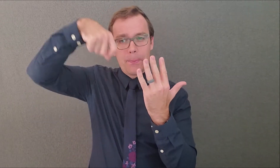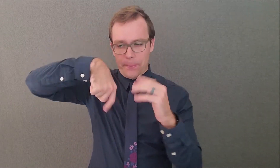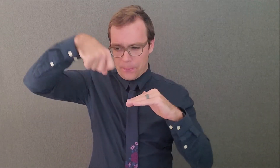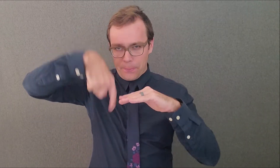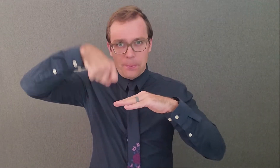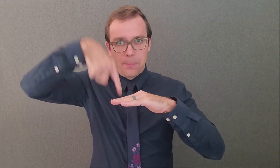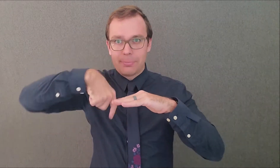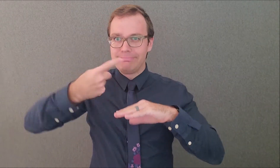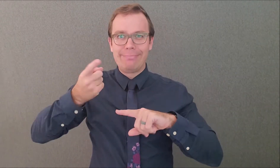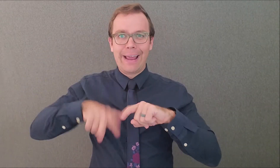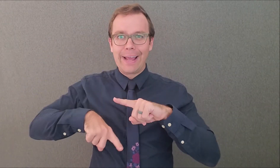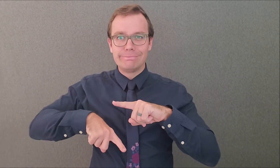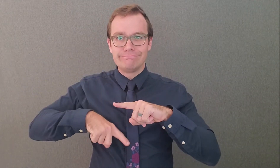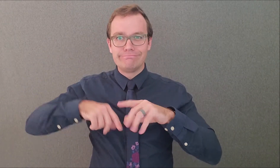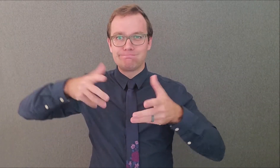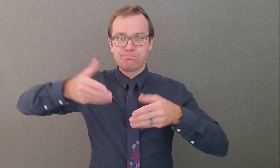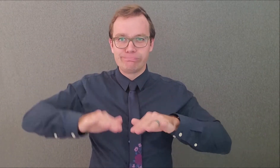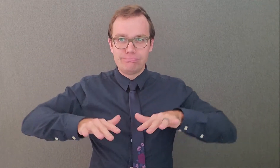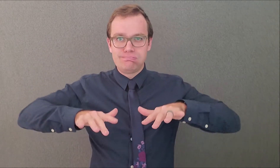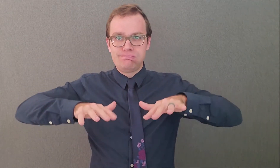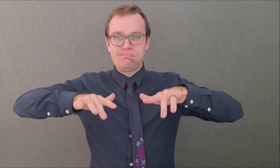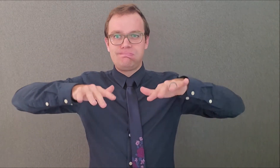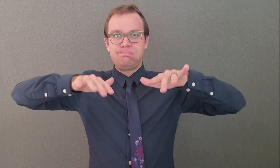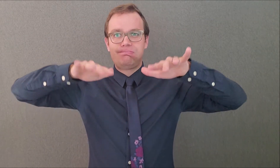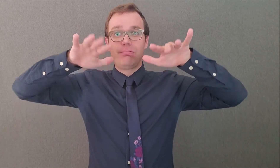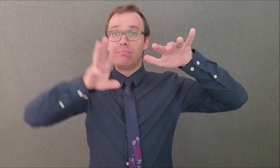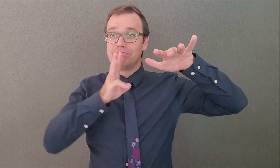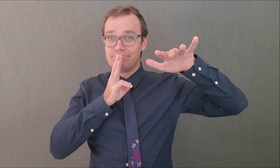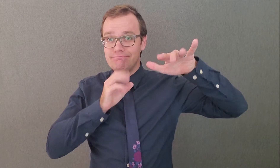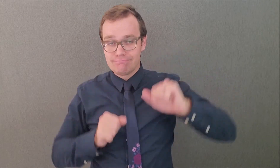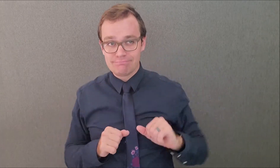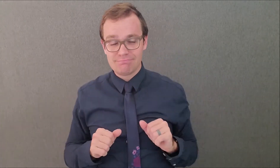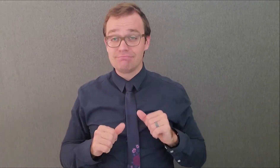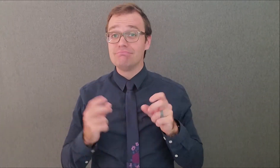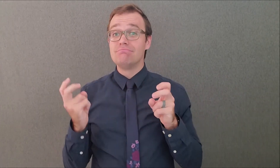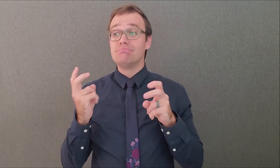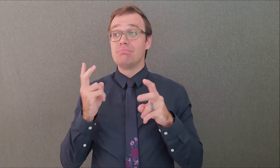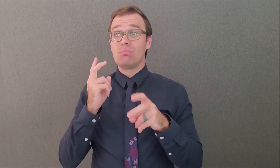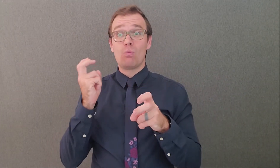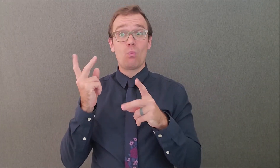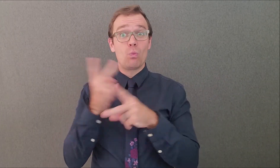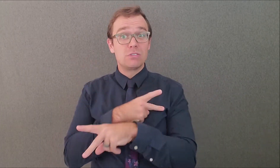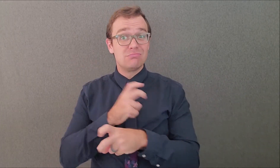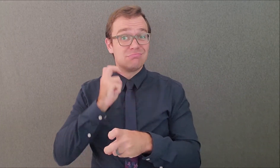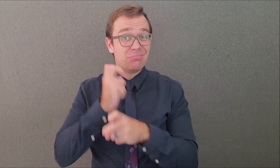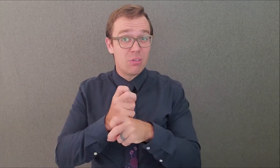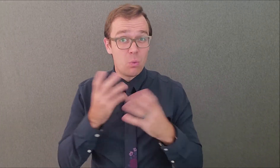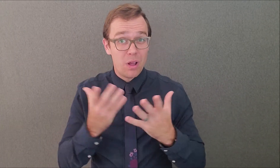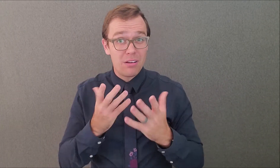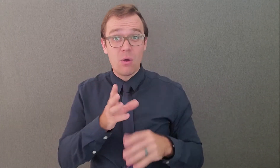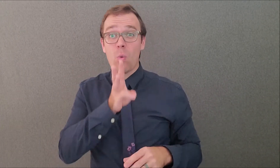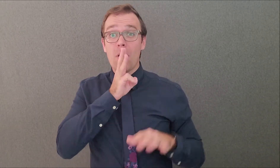What makes flooding exceptionally difficult for individuals is that flood damage is not covered